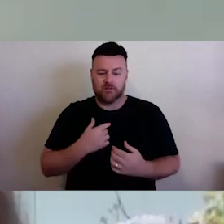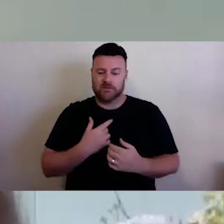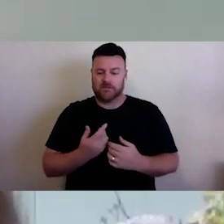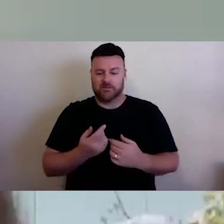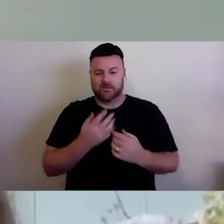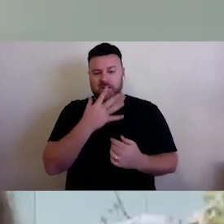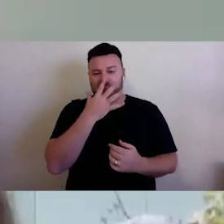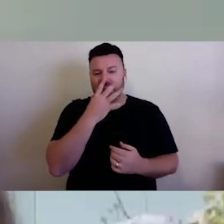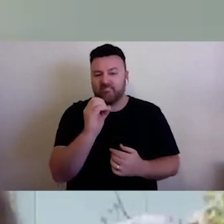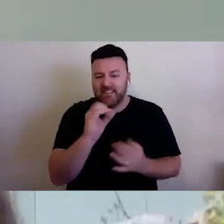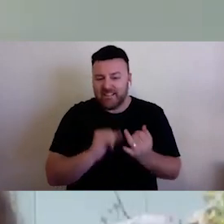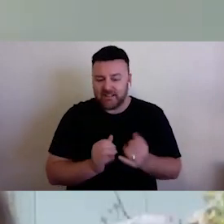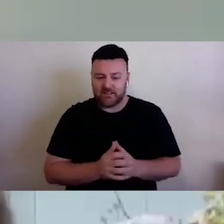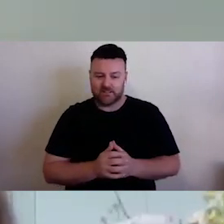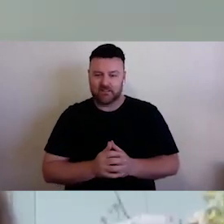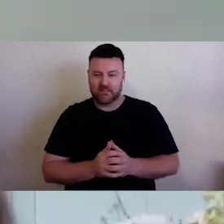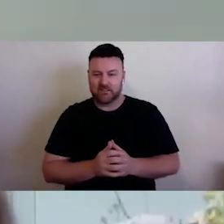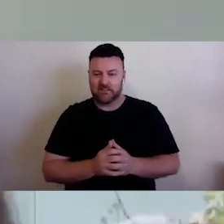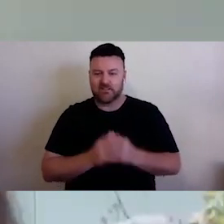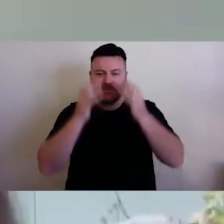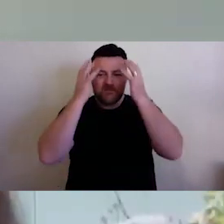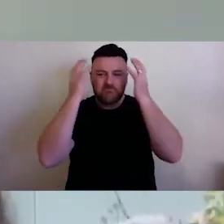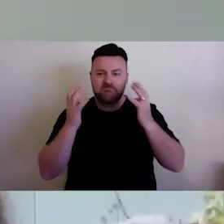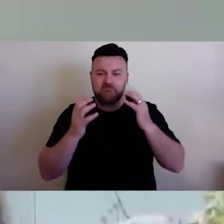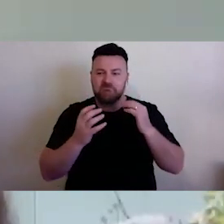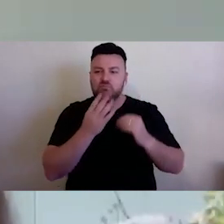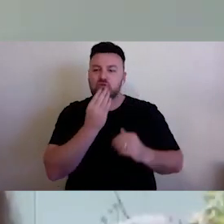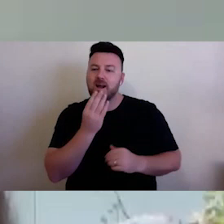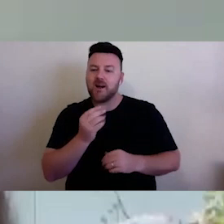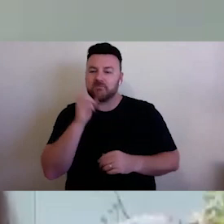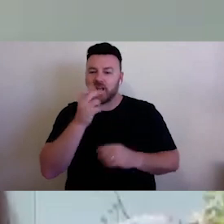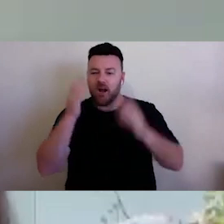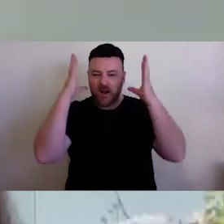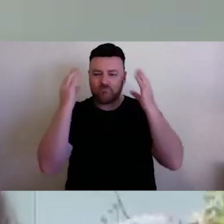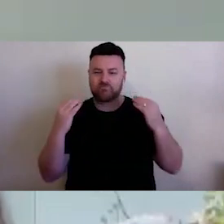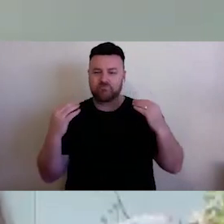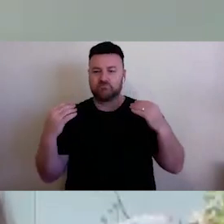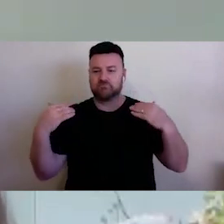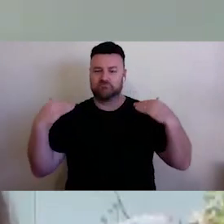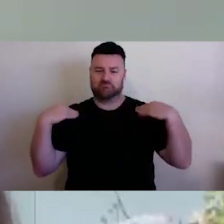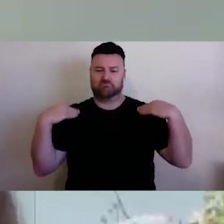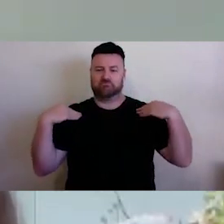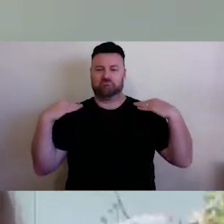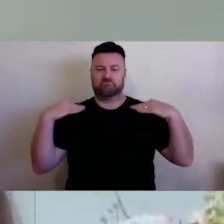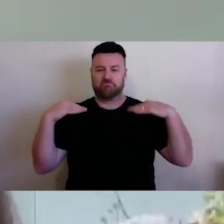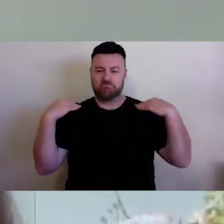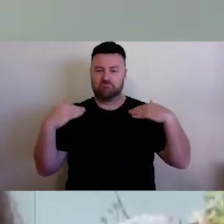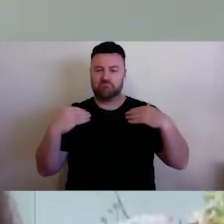sort of, well, dark brown hair to my shoulders and my skin is brown. And